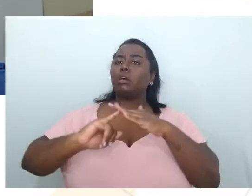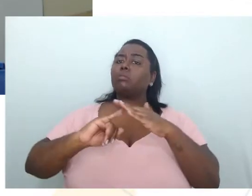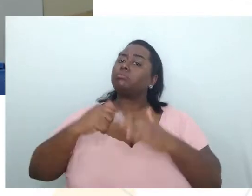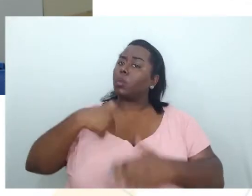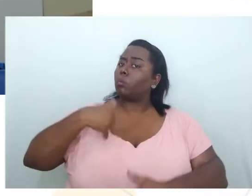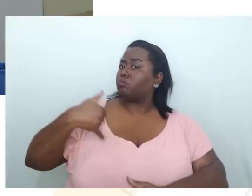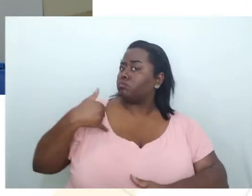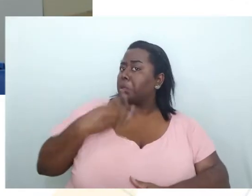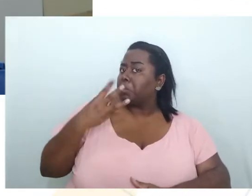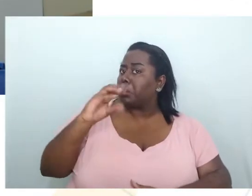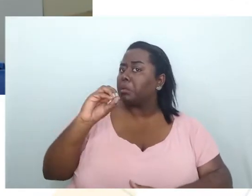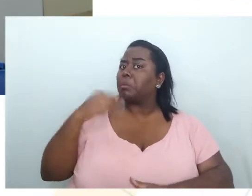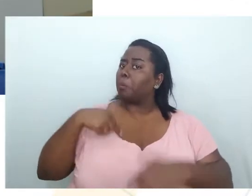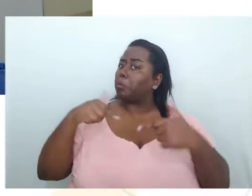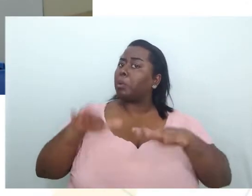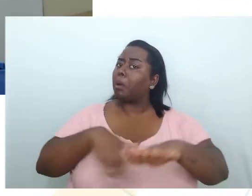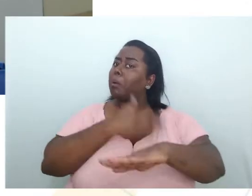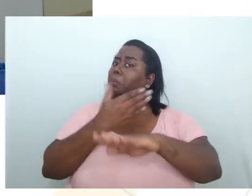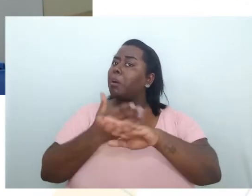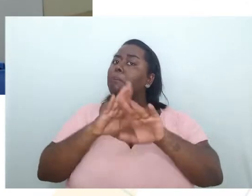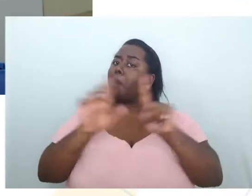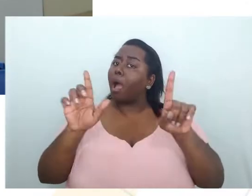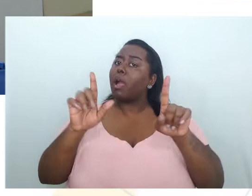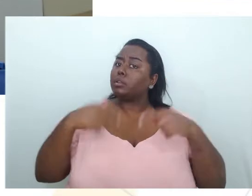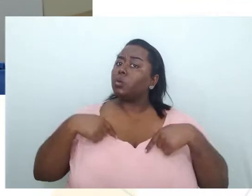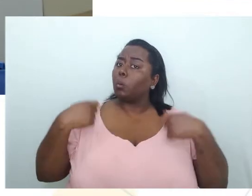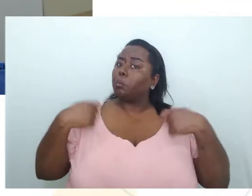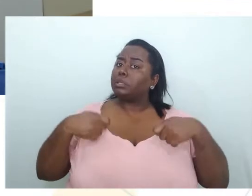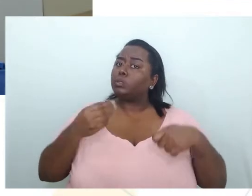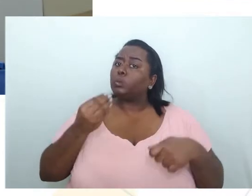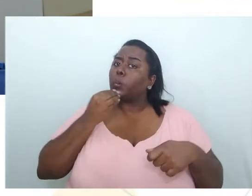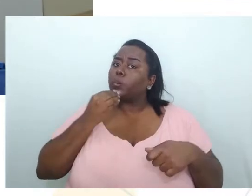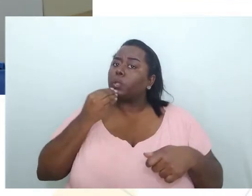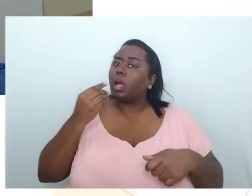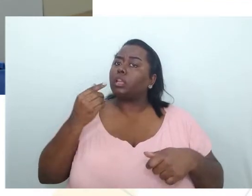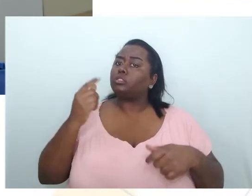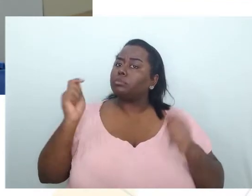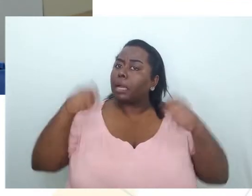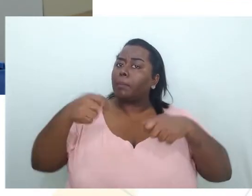in part-time, then you should be able to come, we have to make education available